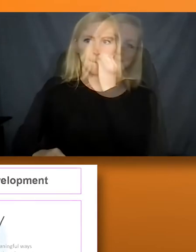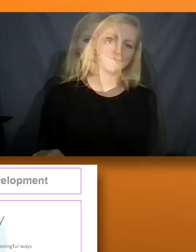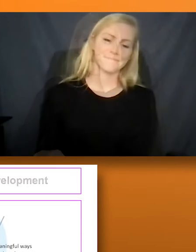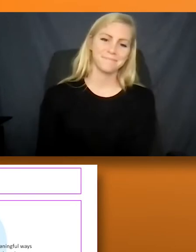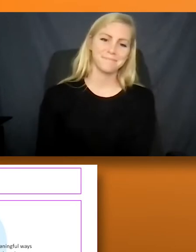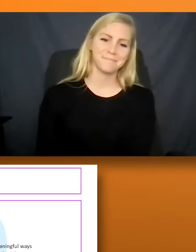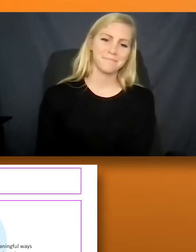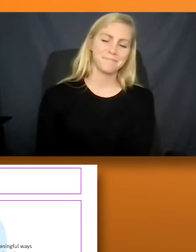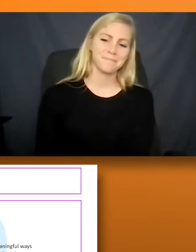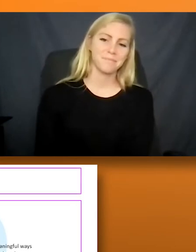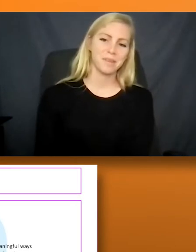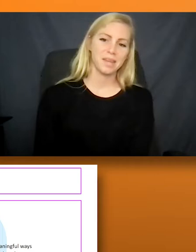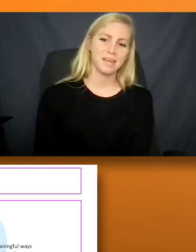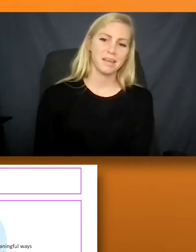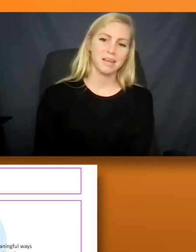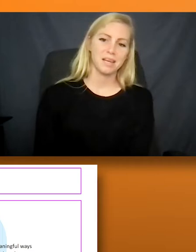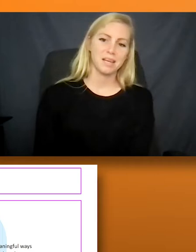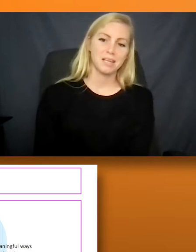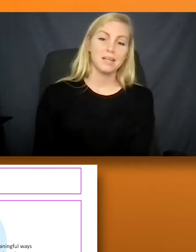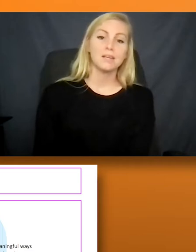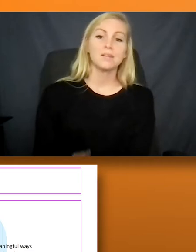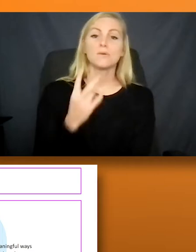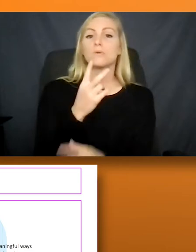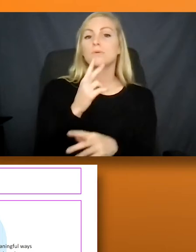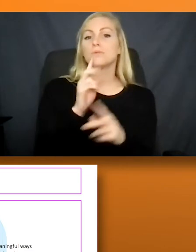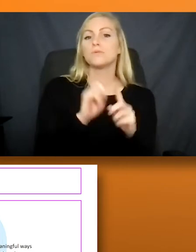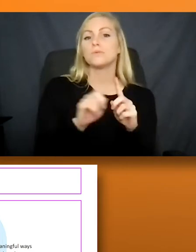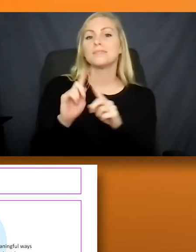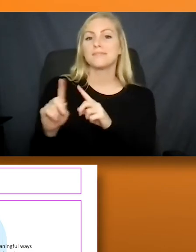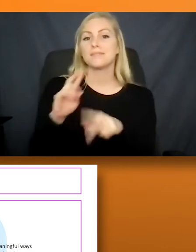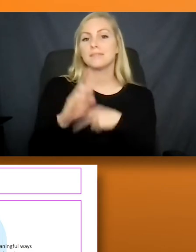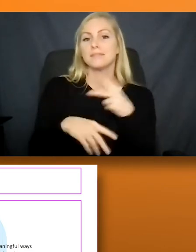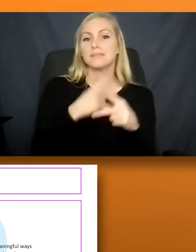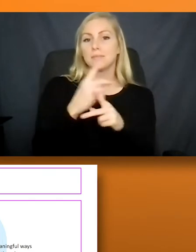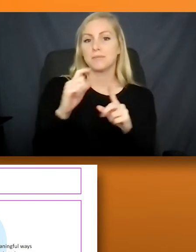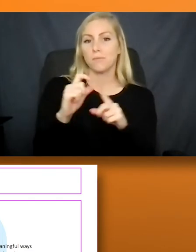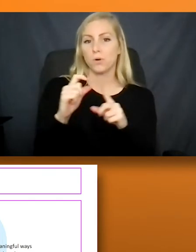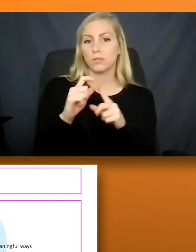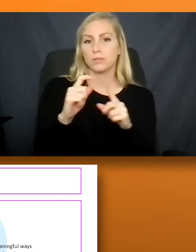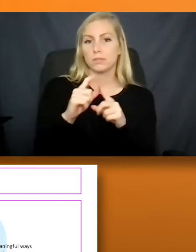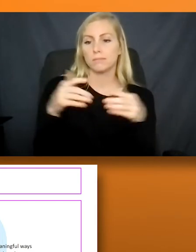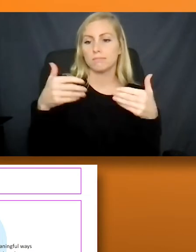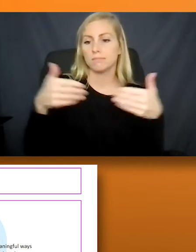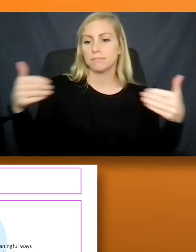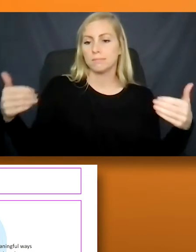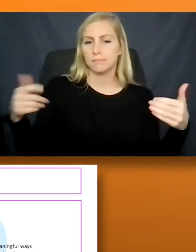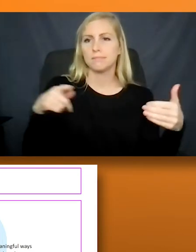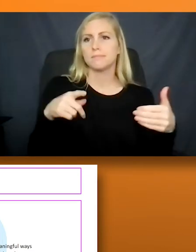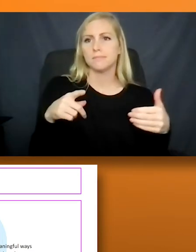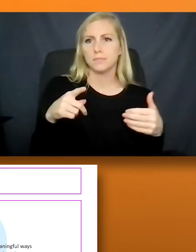So we're going to talk about two different types of words. Most of the things that we'll talk about as we go along